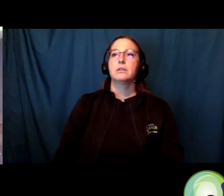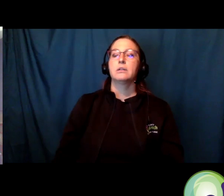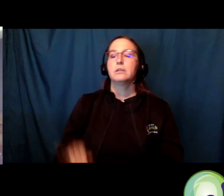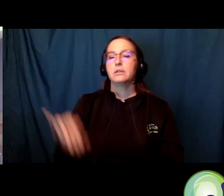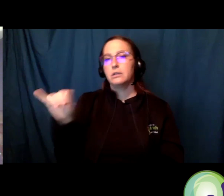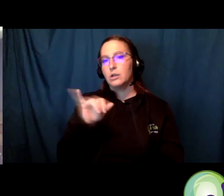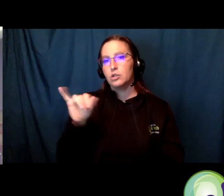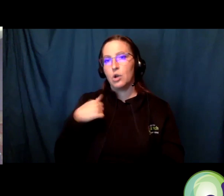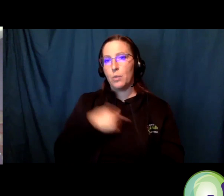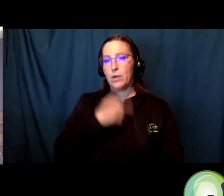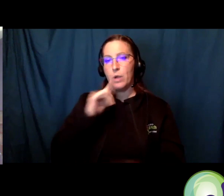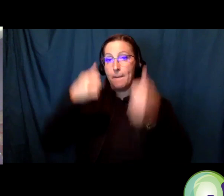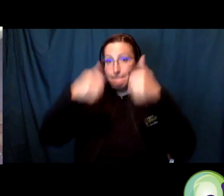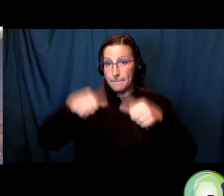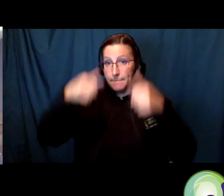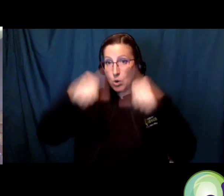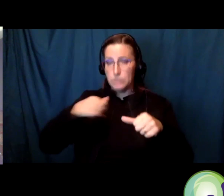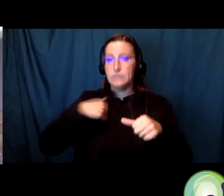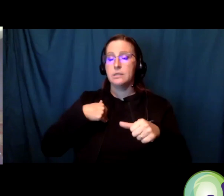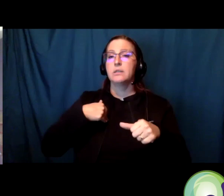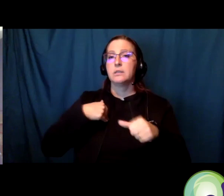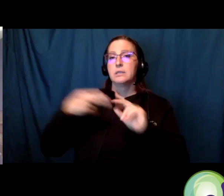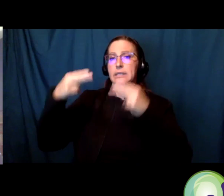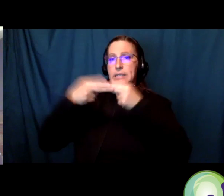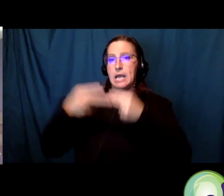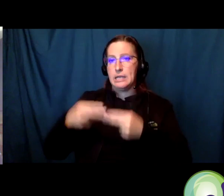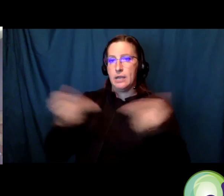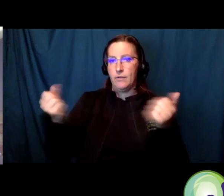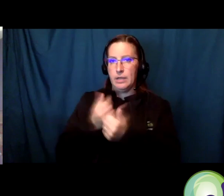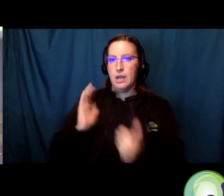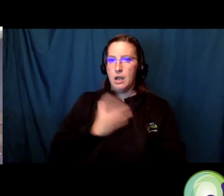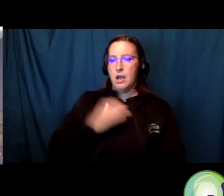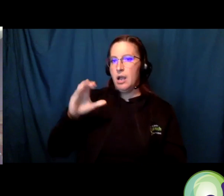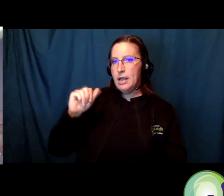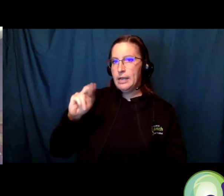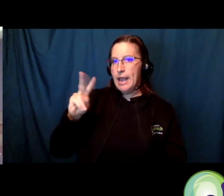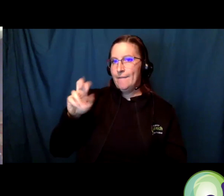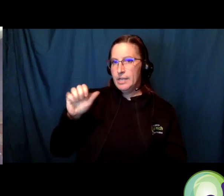post the slides and everything into our Canvas group, so that is where they